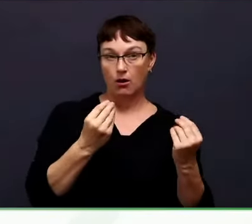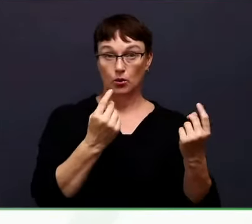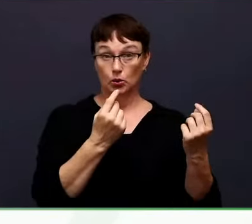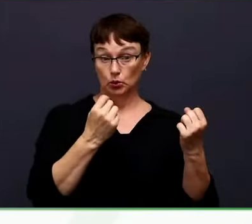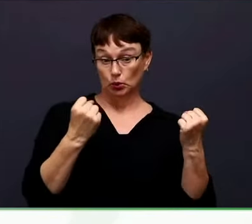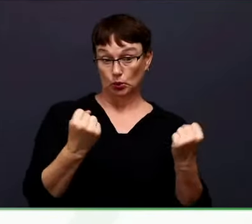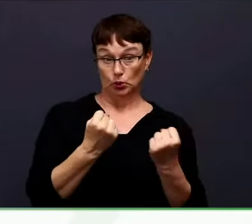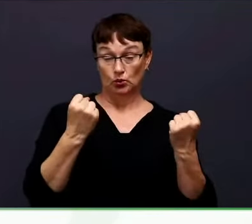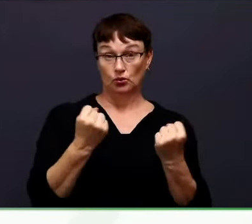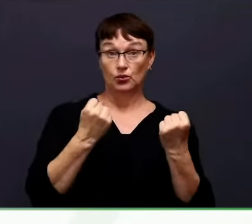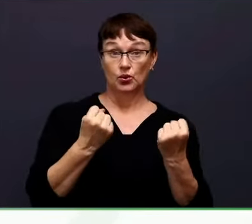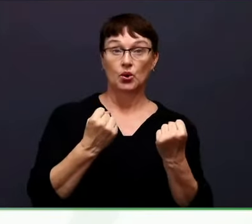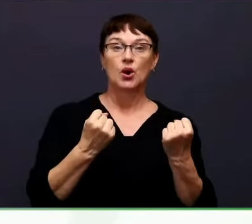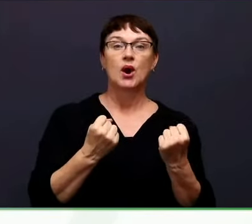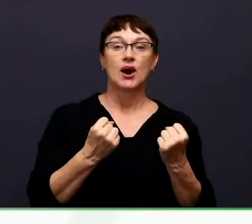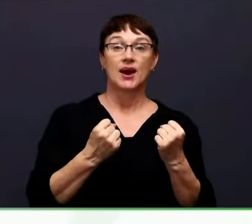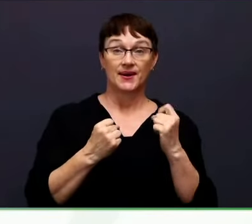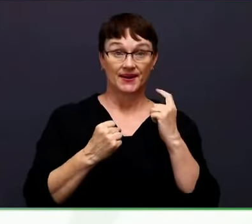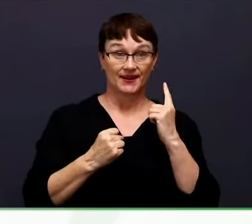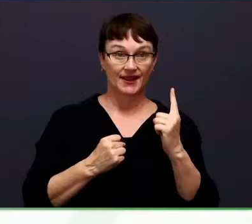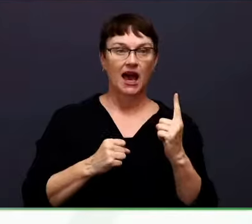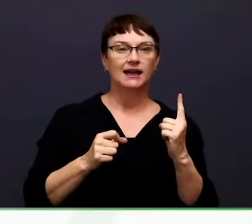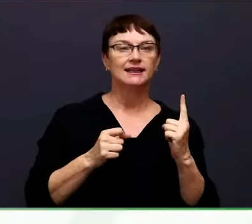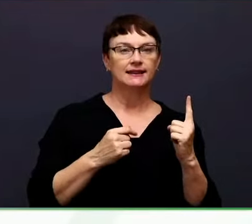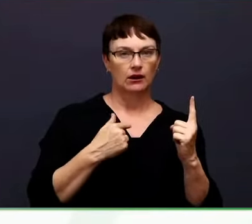they divide themselves and they'd decide which issue they will